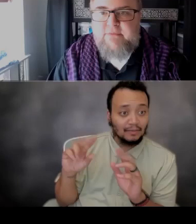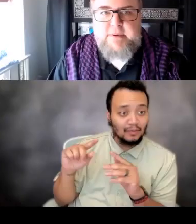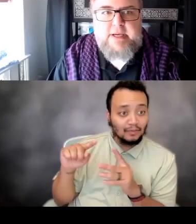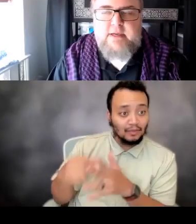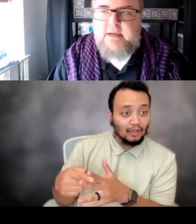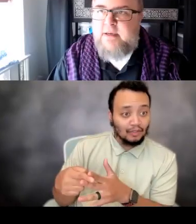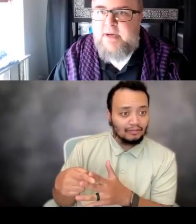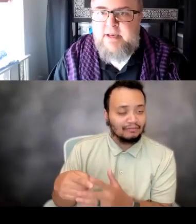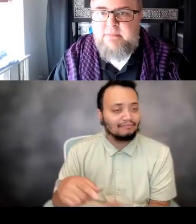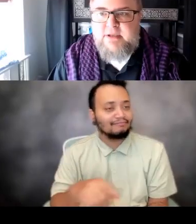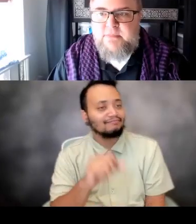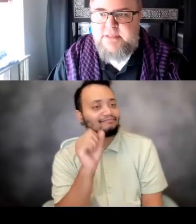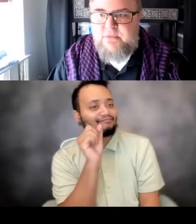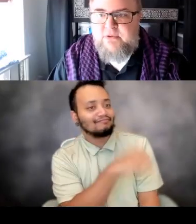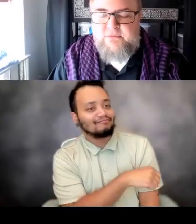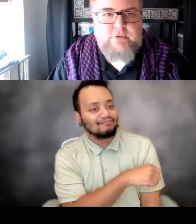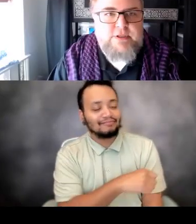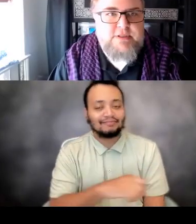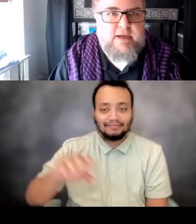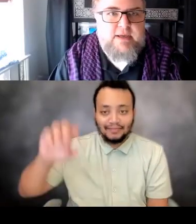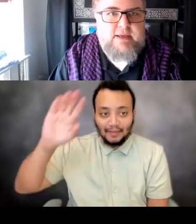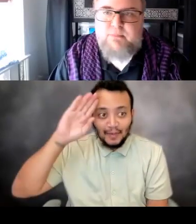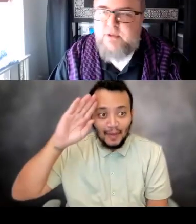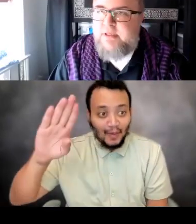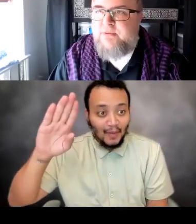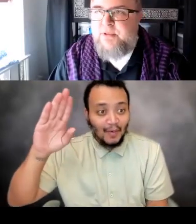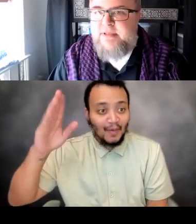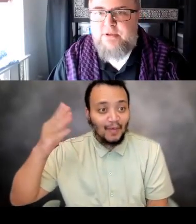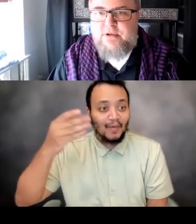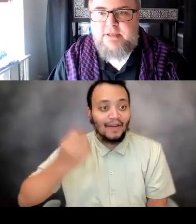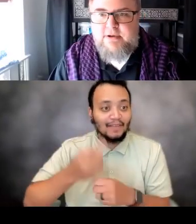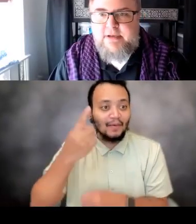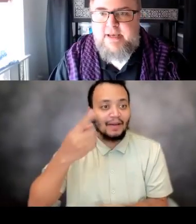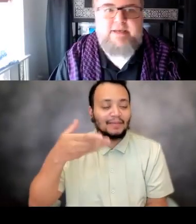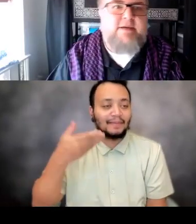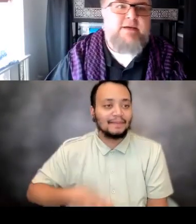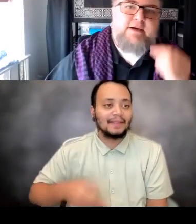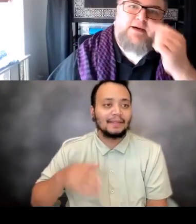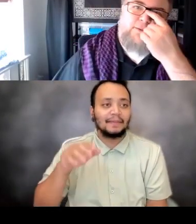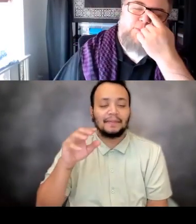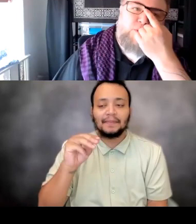Hey everybody, I am michael munson with FORGE. I am really thrilled that you're all here today.